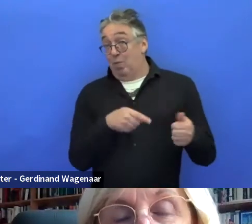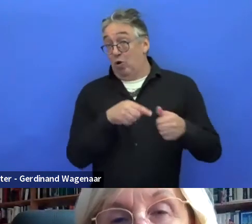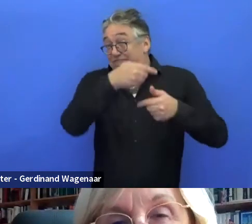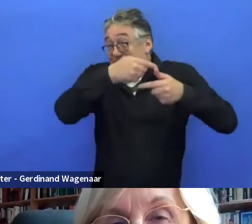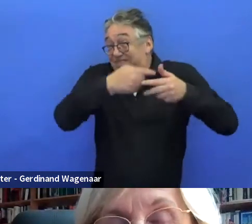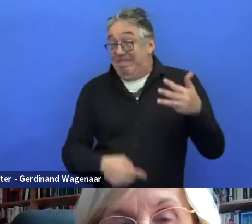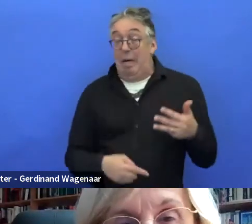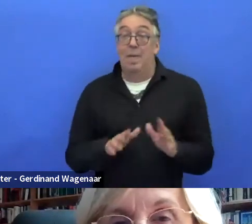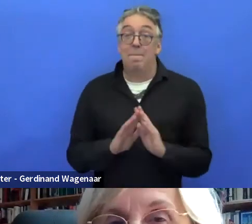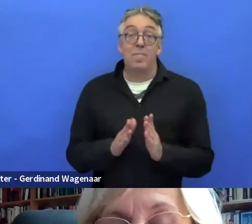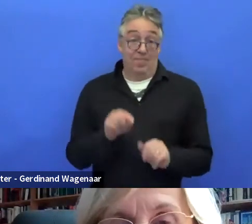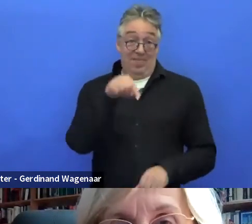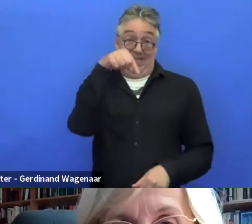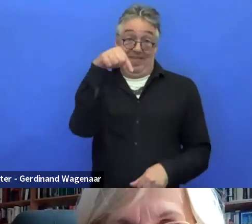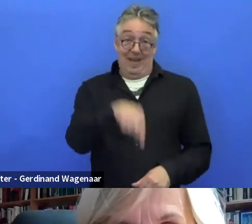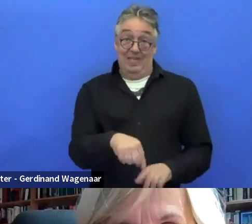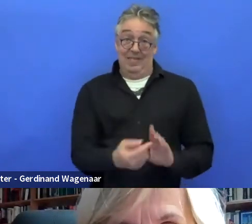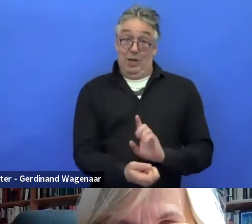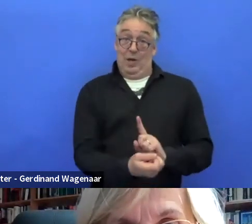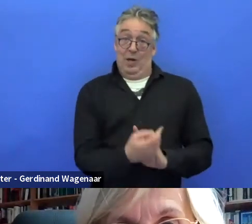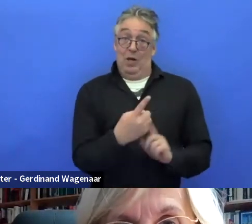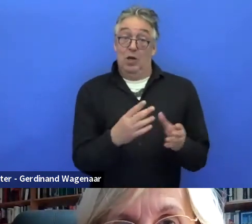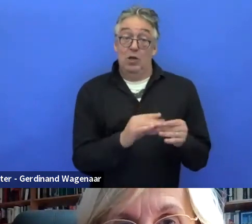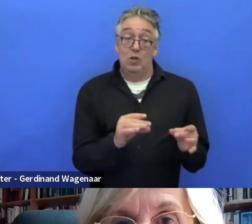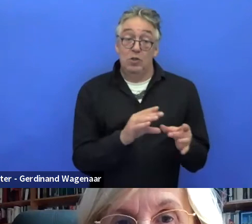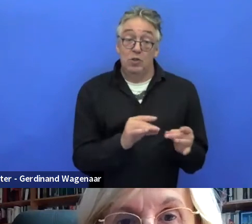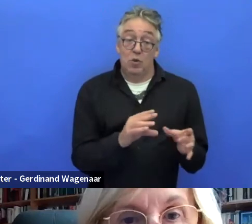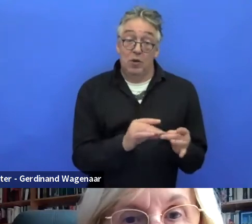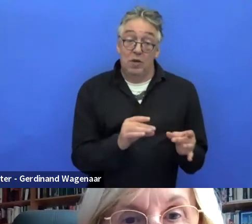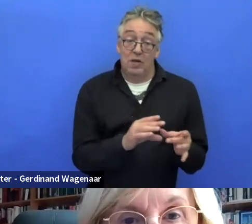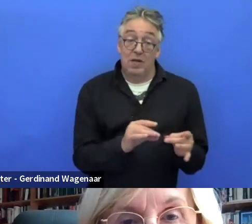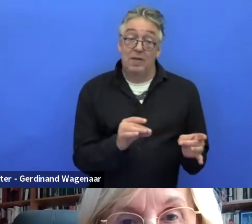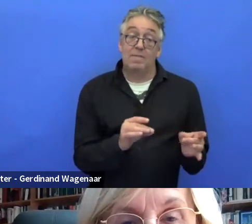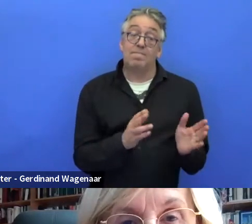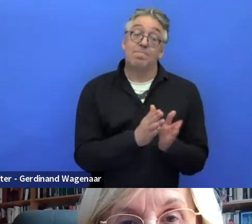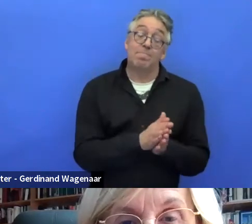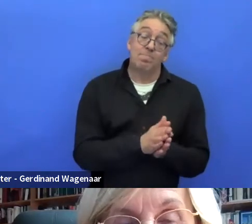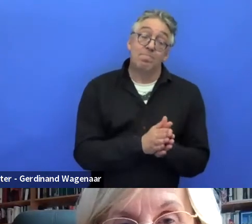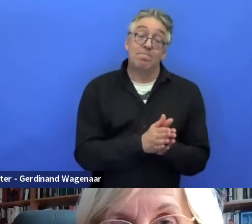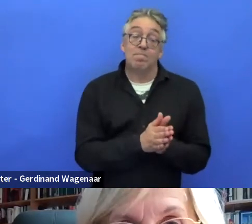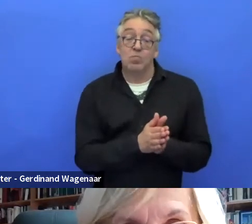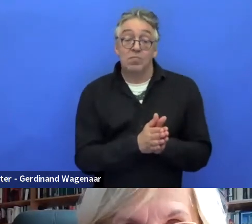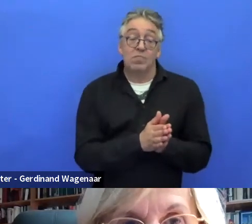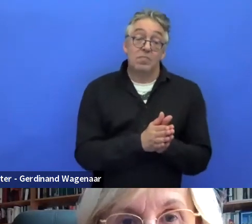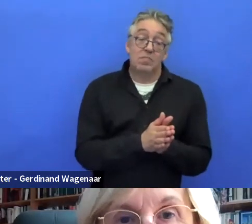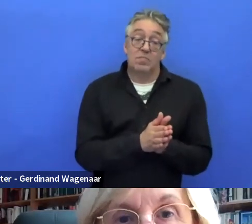this case involved a lot of lawyers inside the office. We tried it by different means.